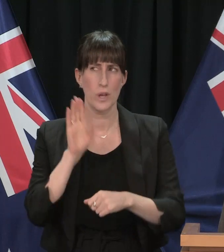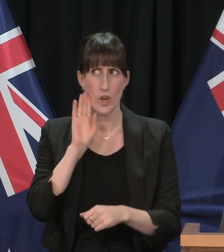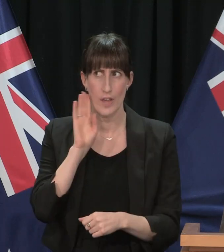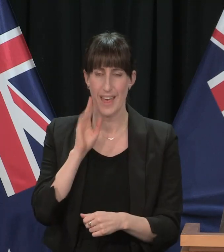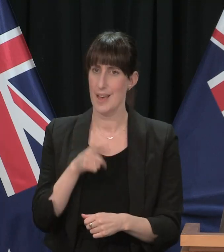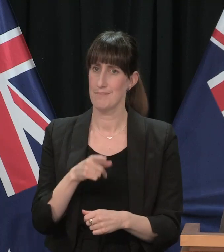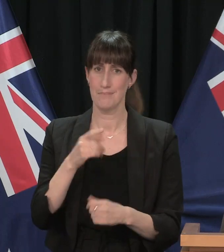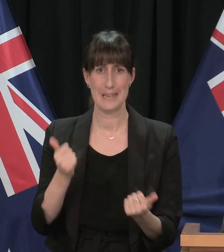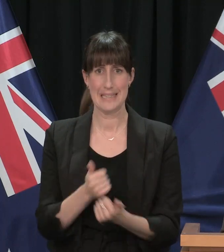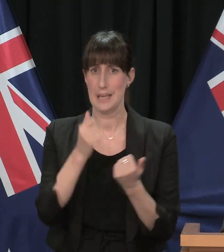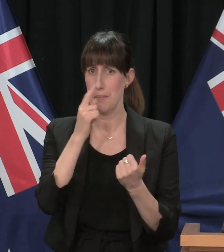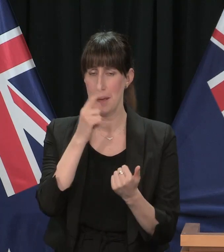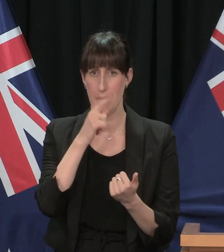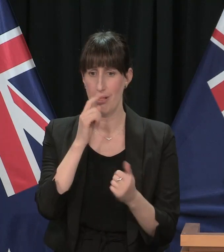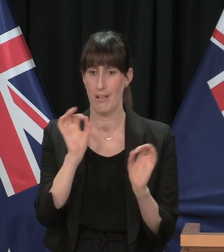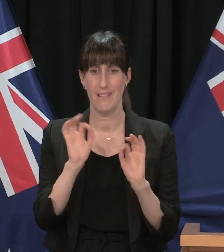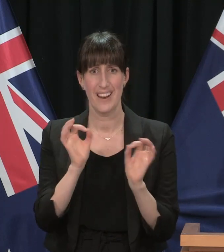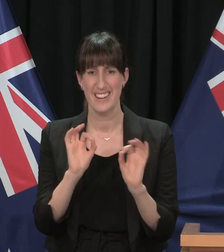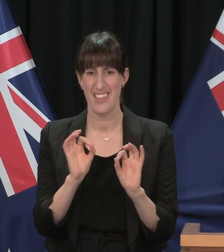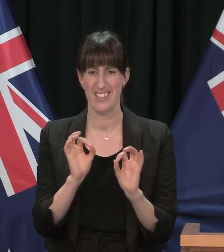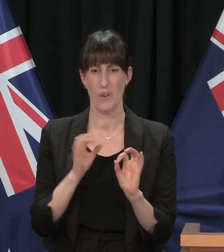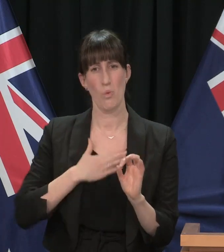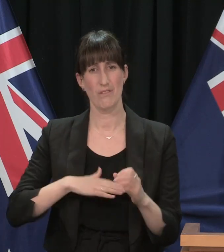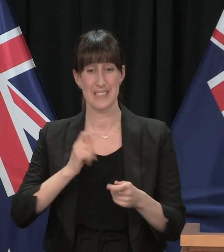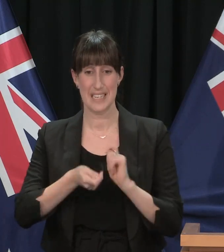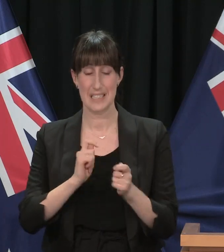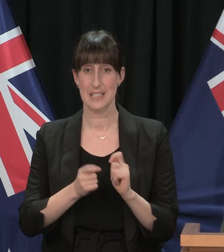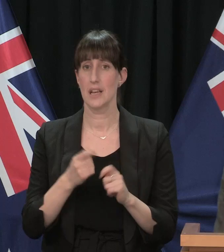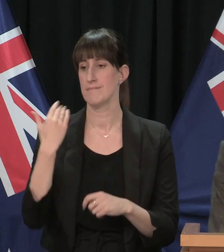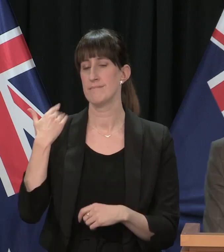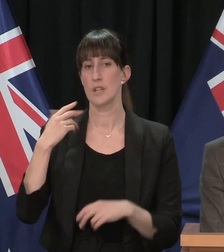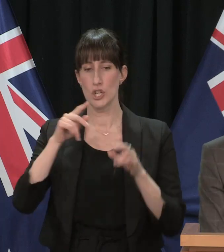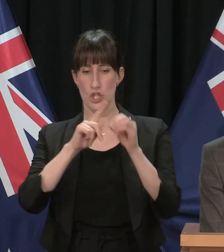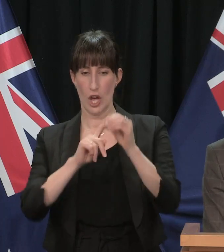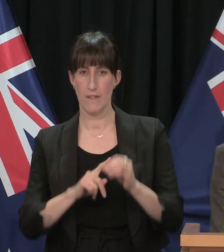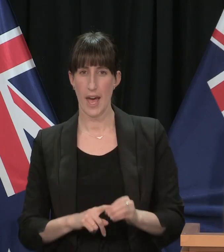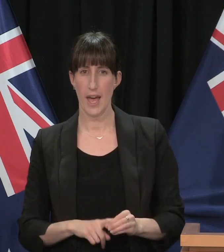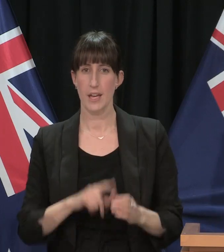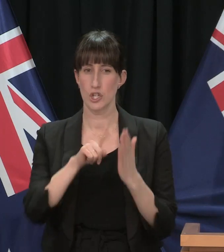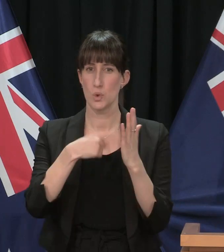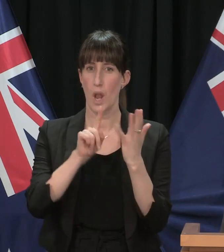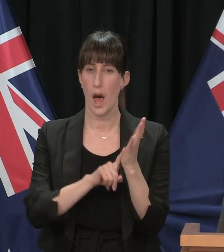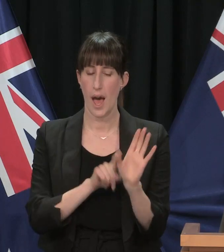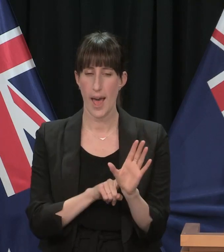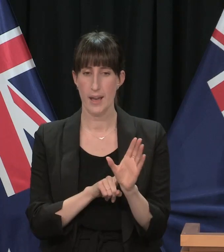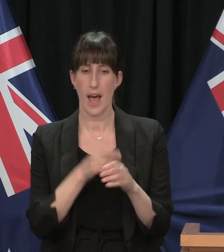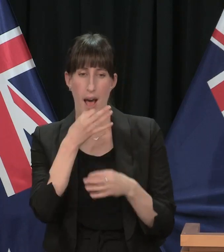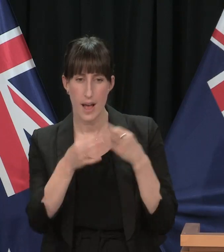GPs that people are not getting tested if they have symptoms. This was a survey